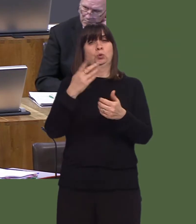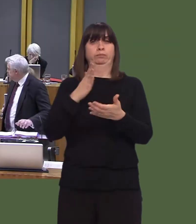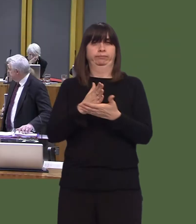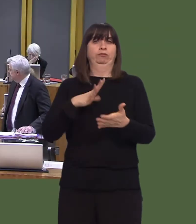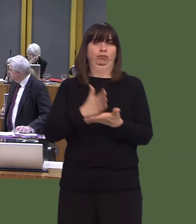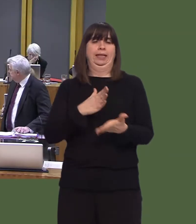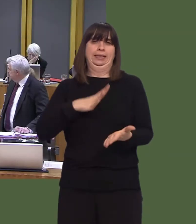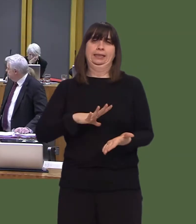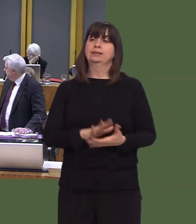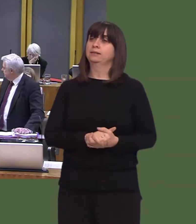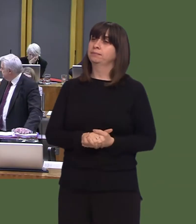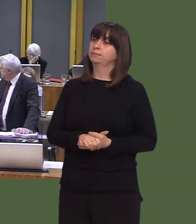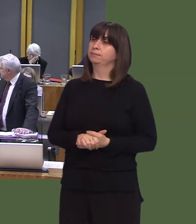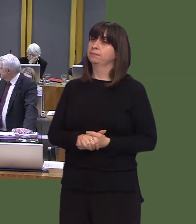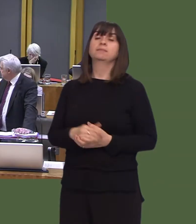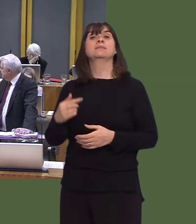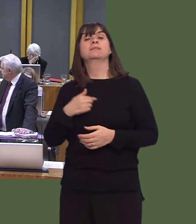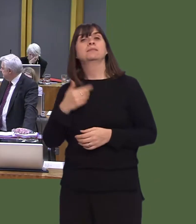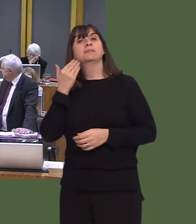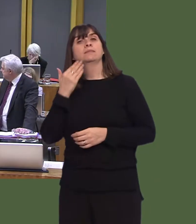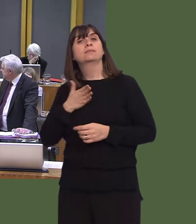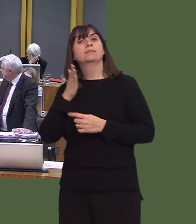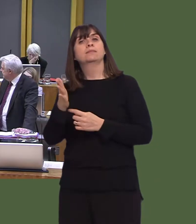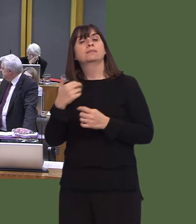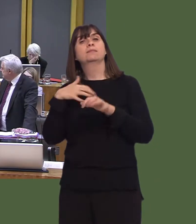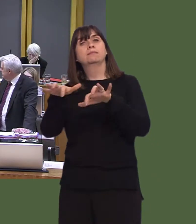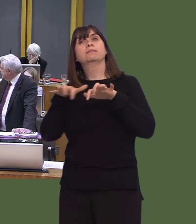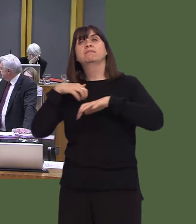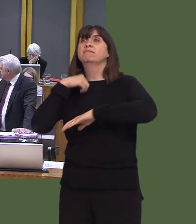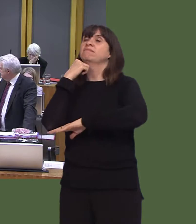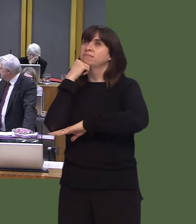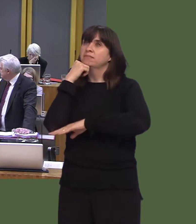Hefin David AM: I attended a seminar with the Learning and Work Institute last week,